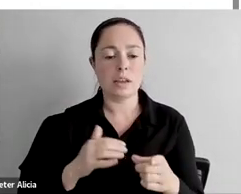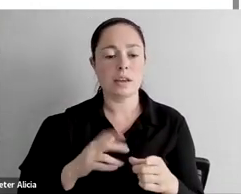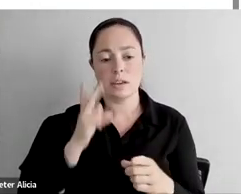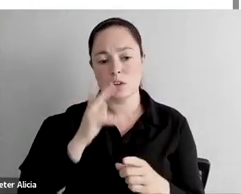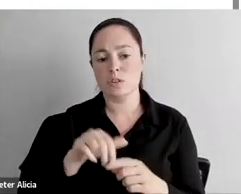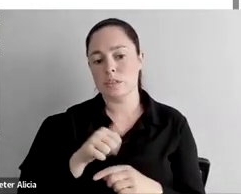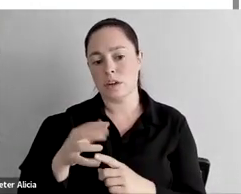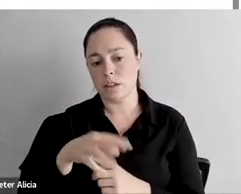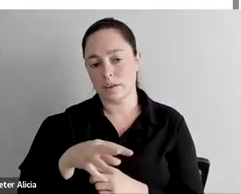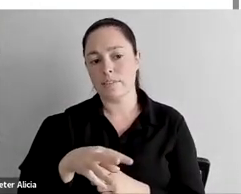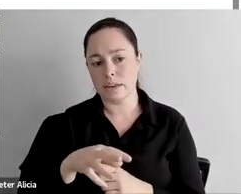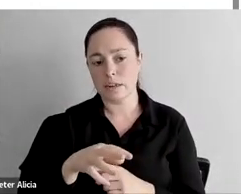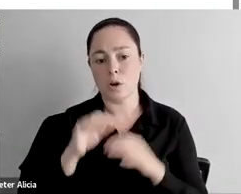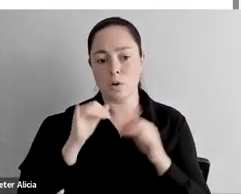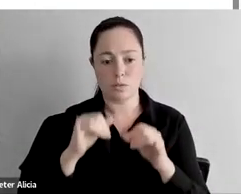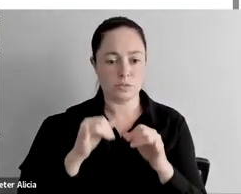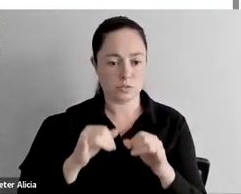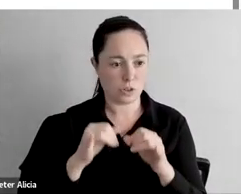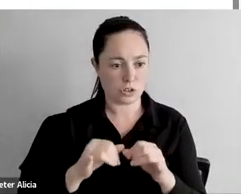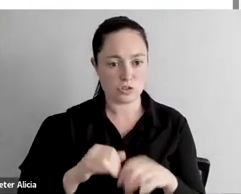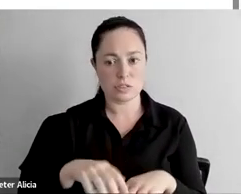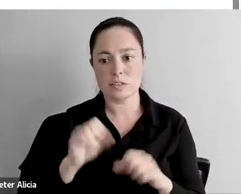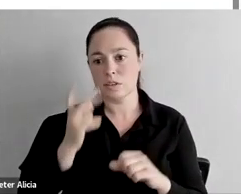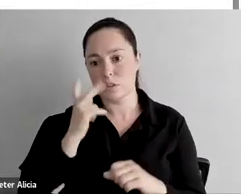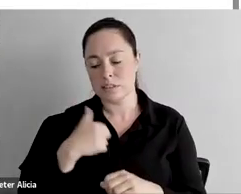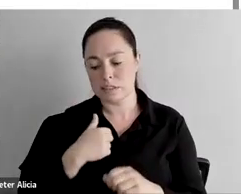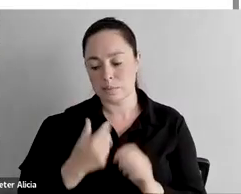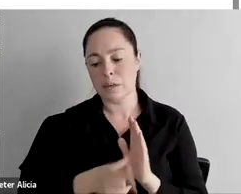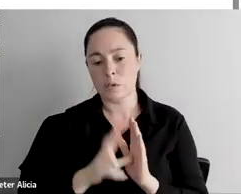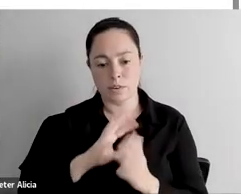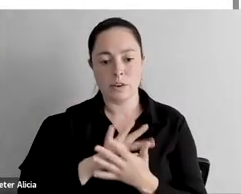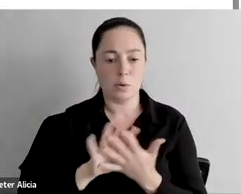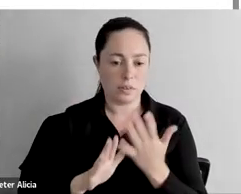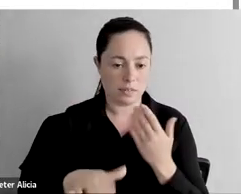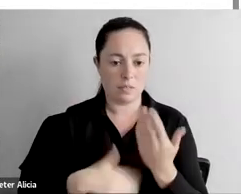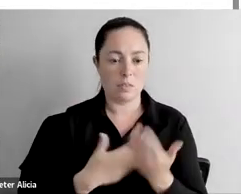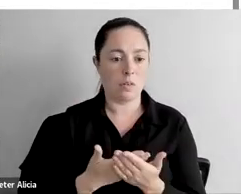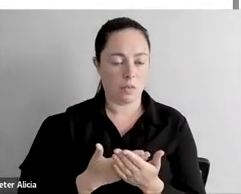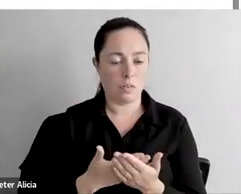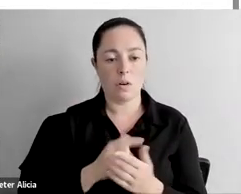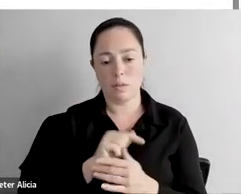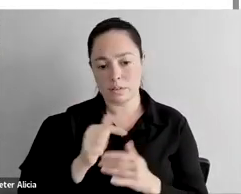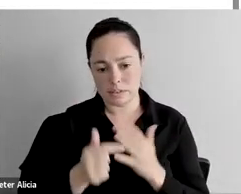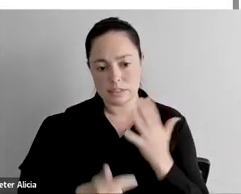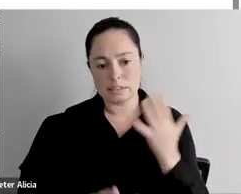tutorial where you can see me going through this again, step by step, should you ever need it. So